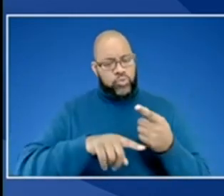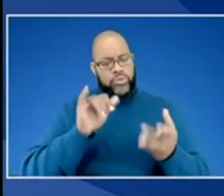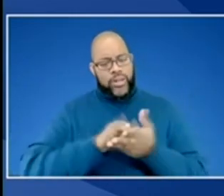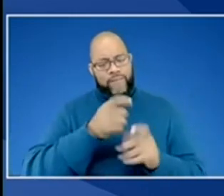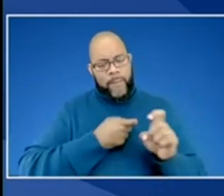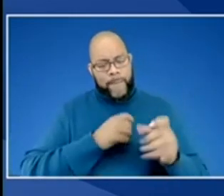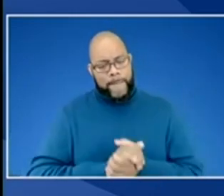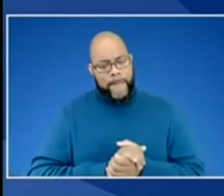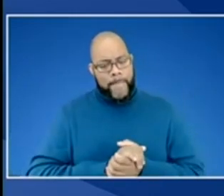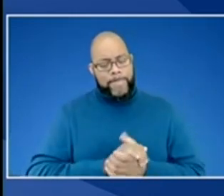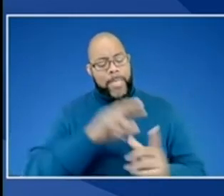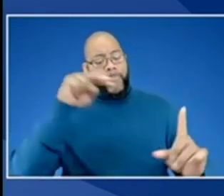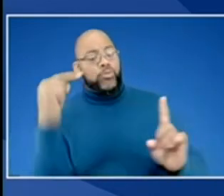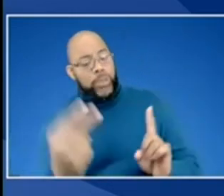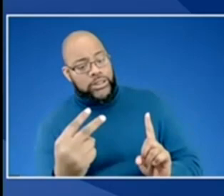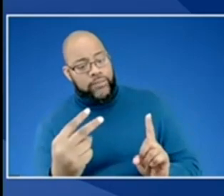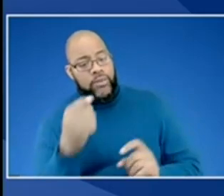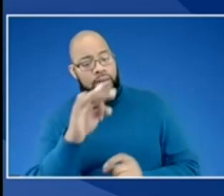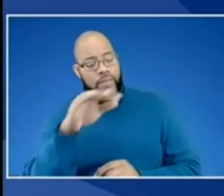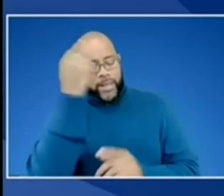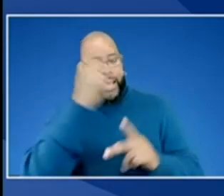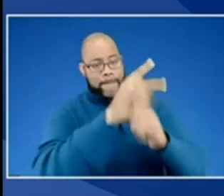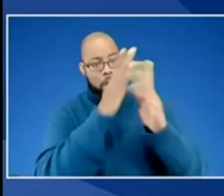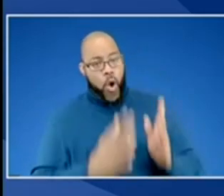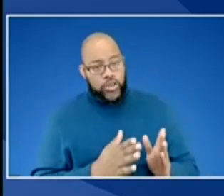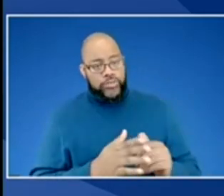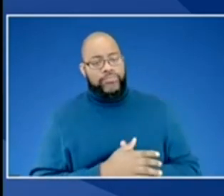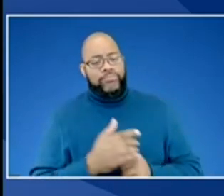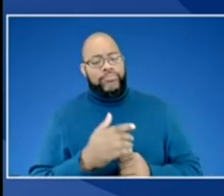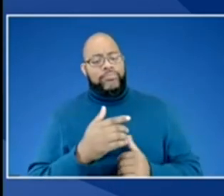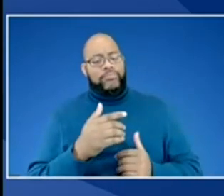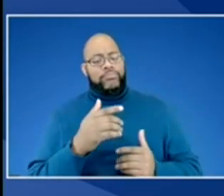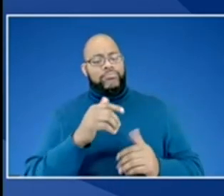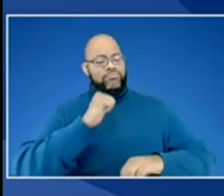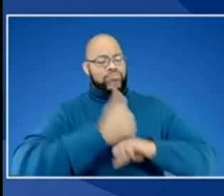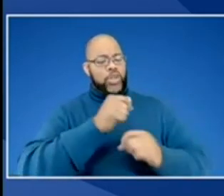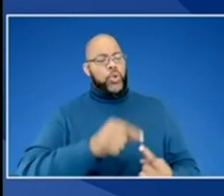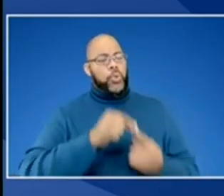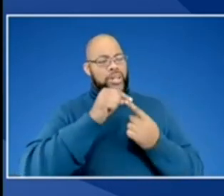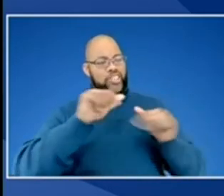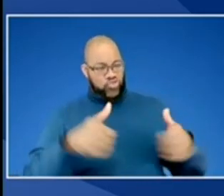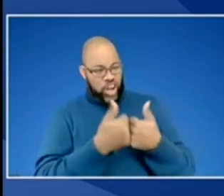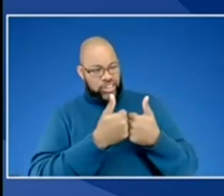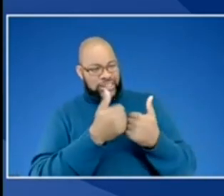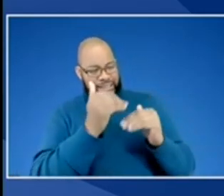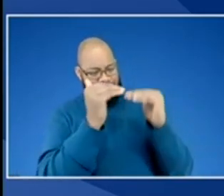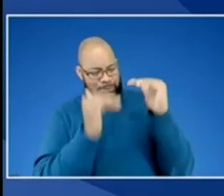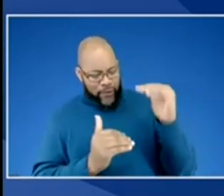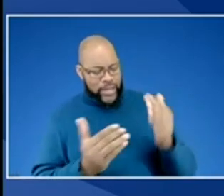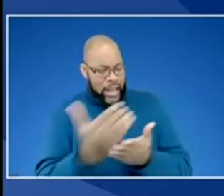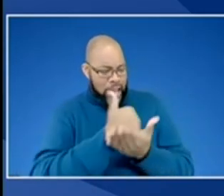perspective of Black borrowers facing unique challenges and disparities in income and wealth, and accessing